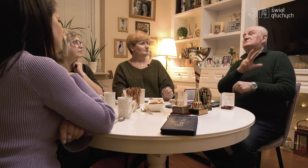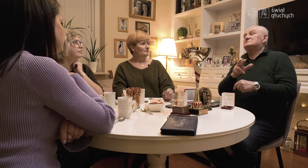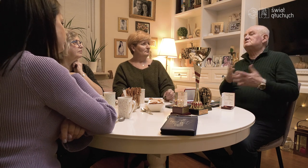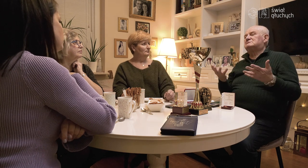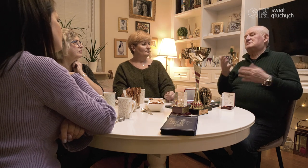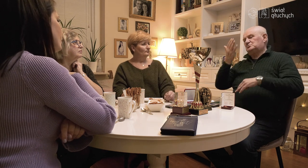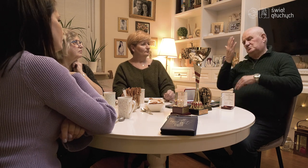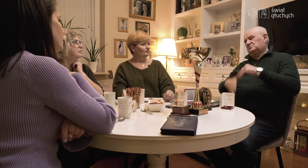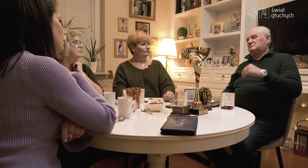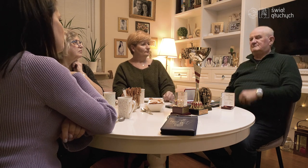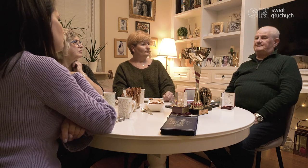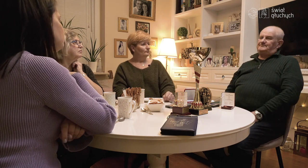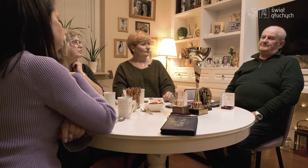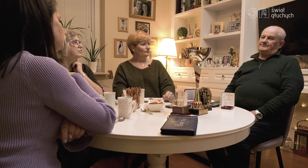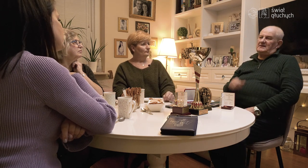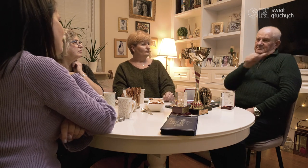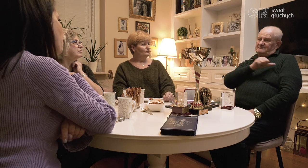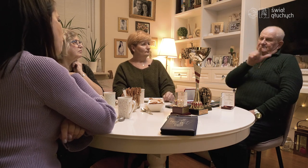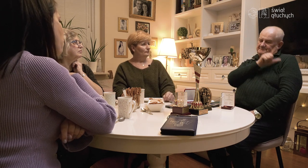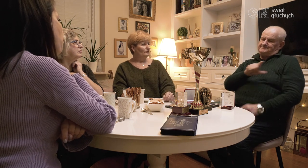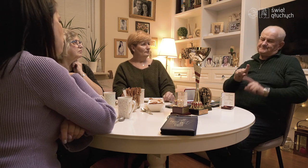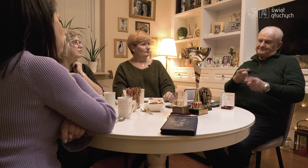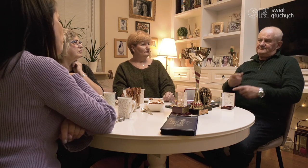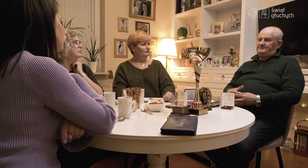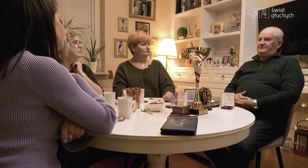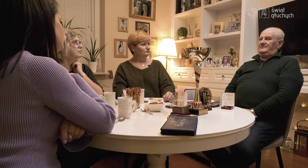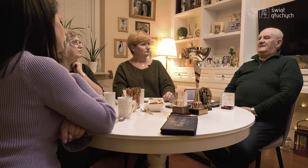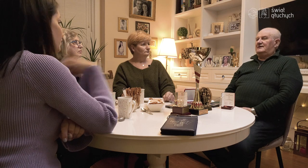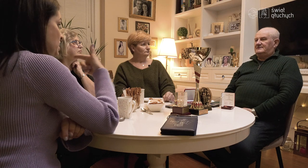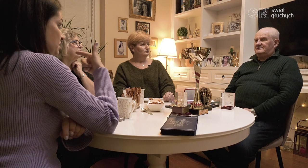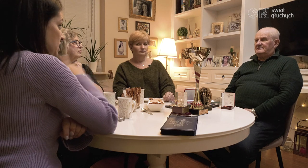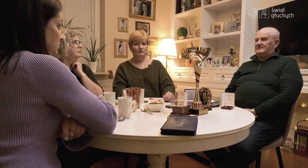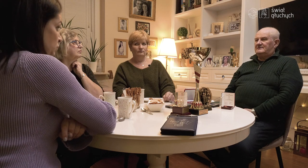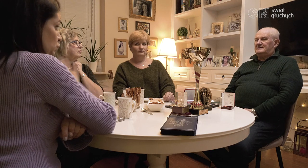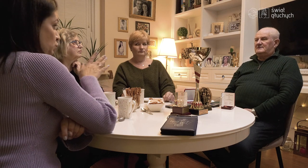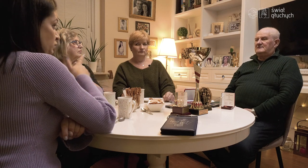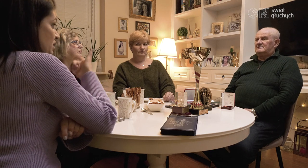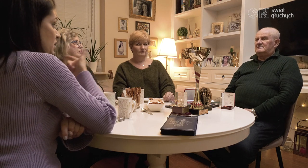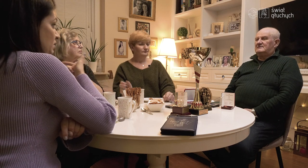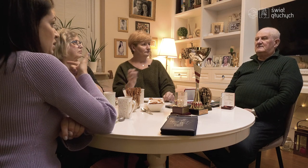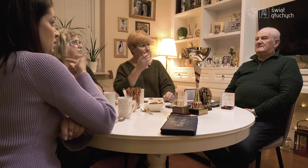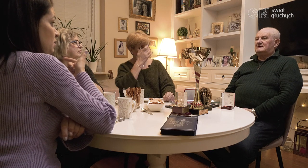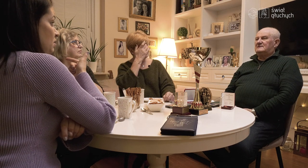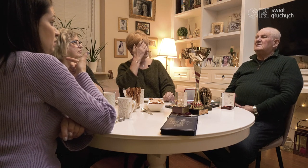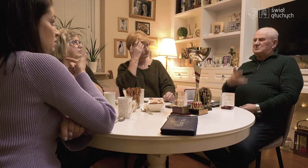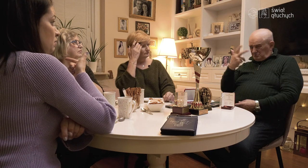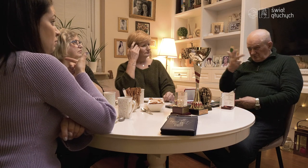And in the third grade, unfortunately, it ended. Only in the first and second grade there were organized groups. [Monika]: Scouting only lasted two years?